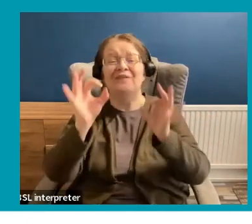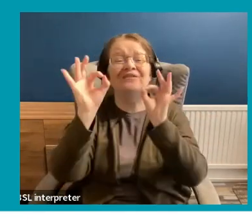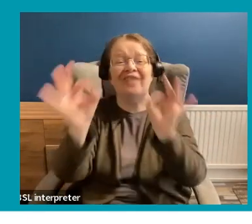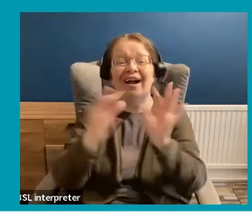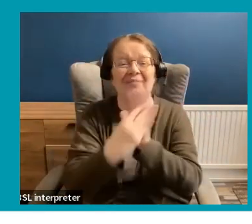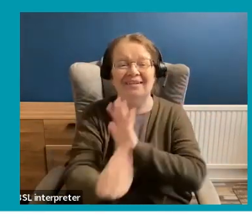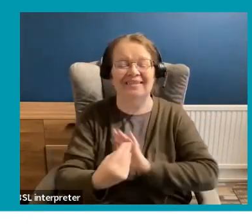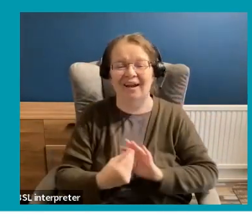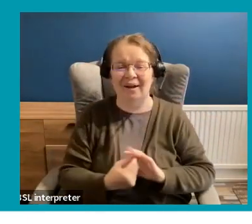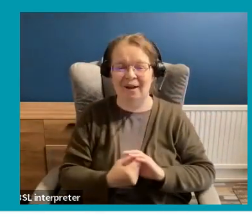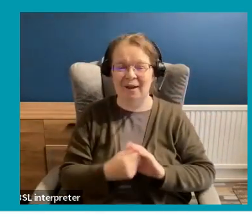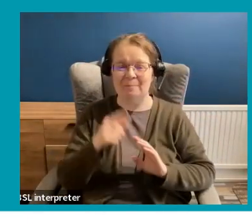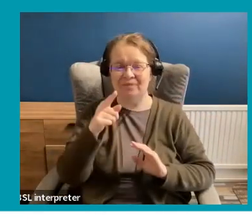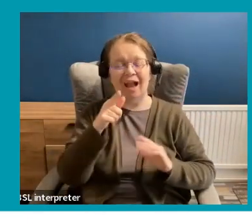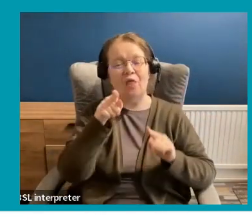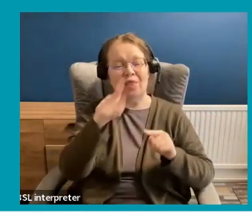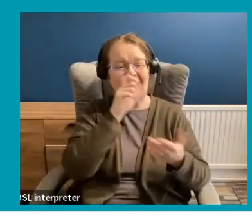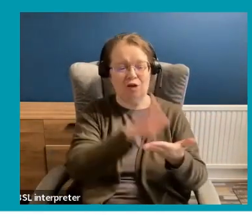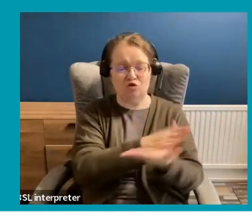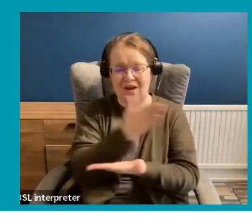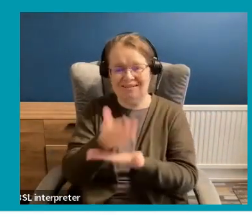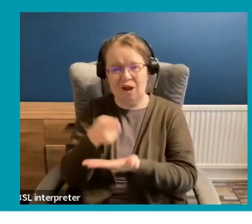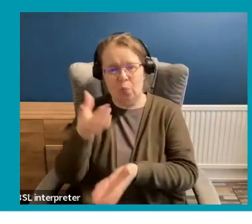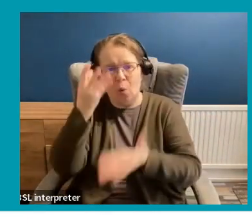We can translate that learning to everything else we do.